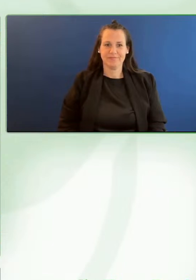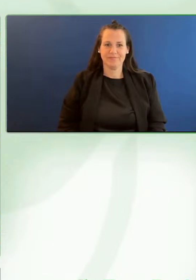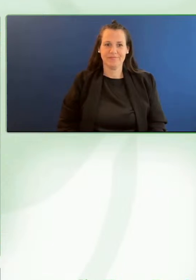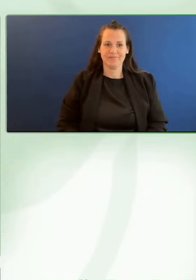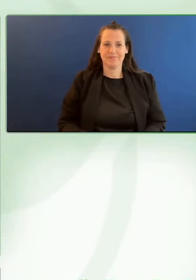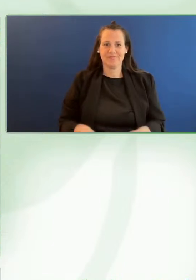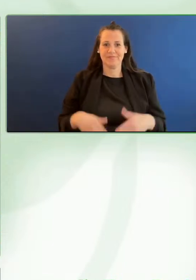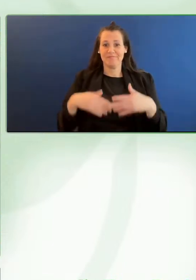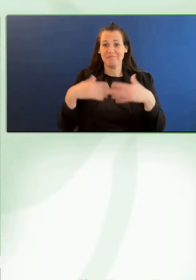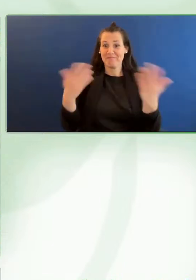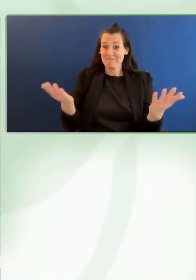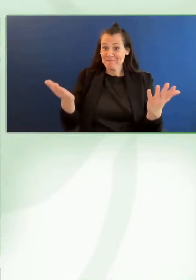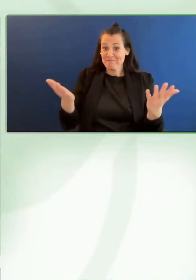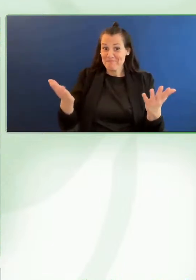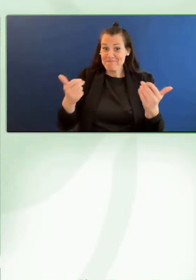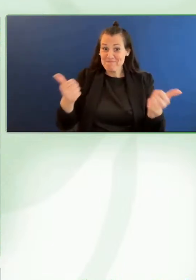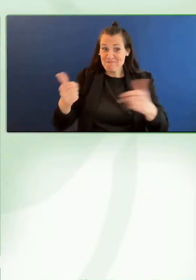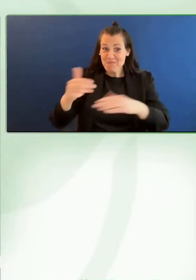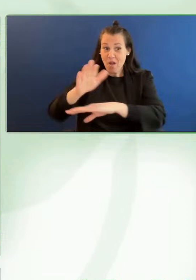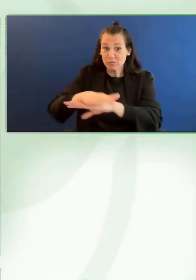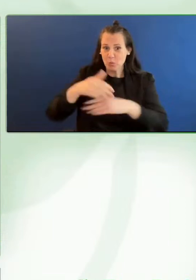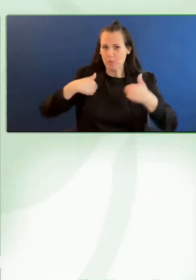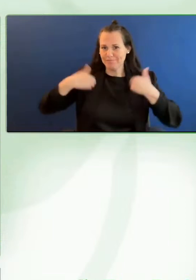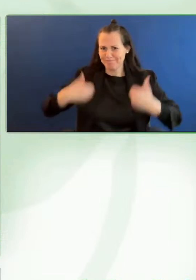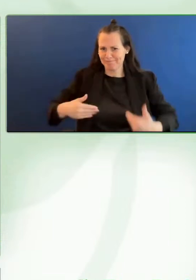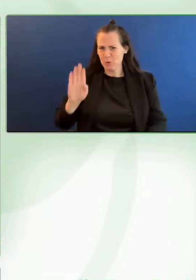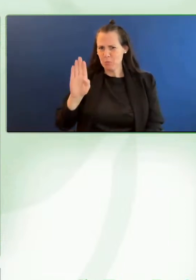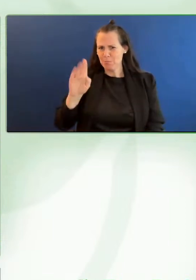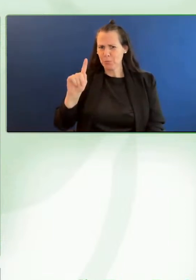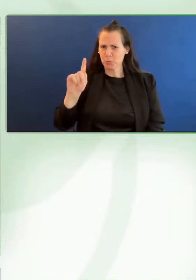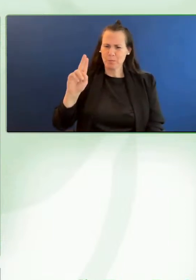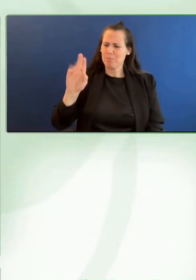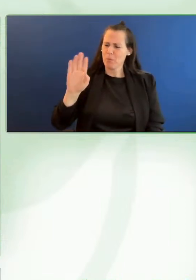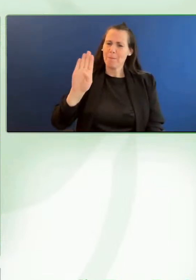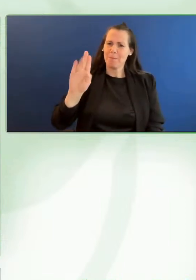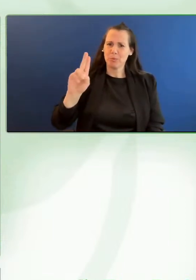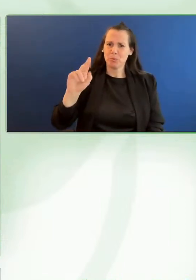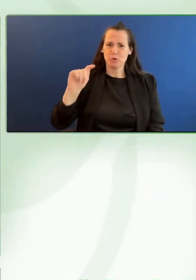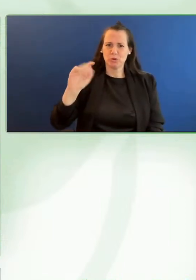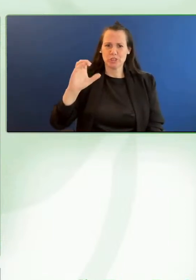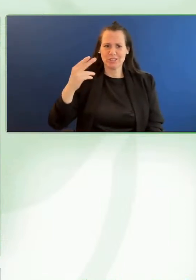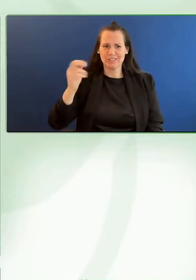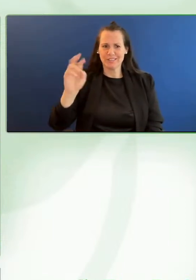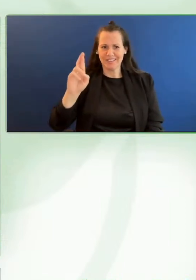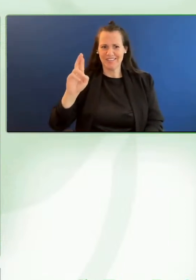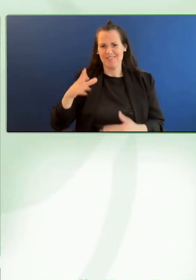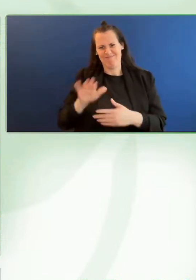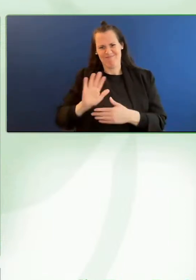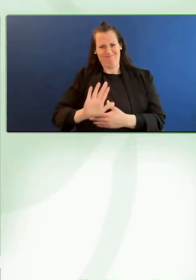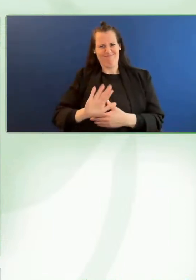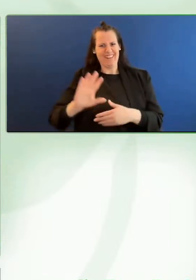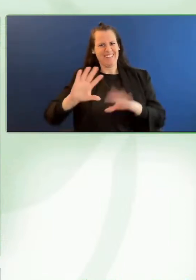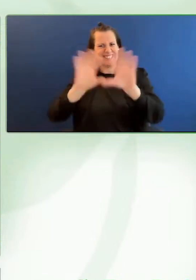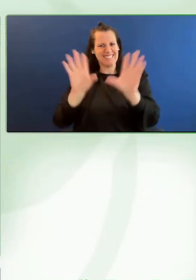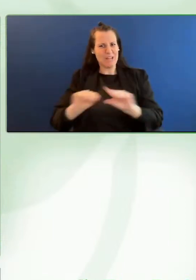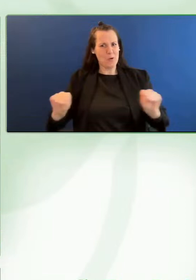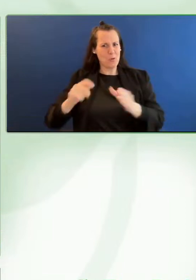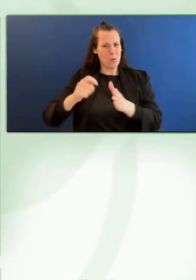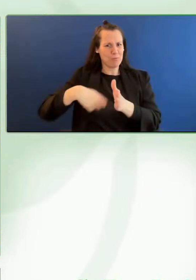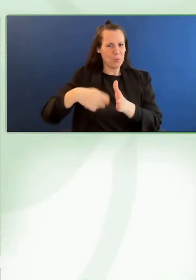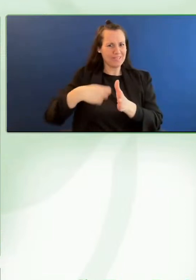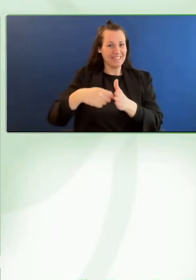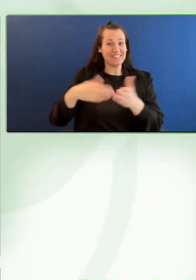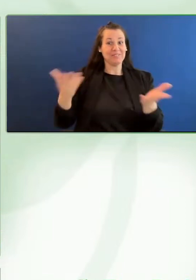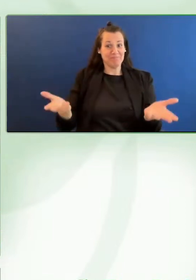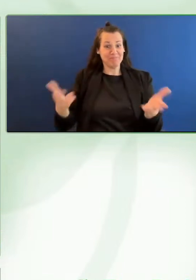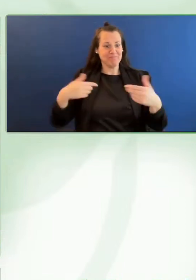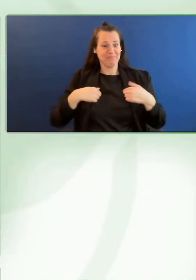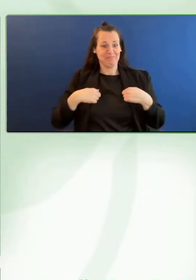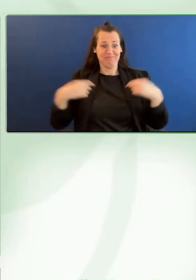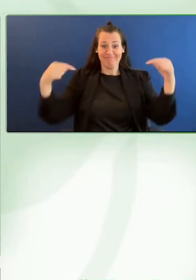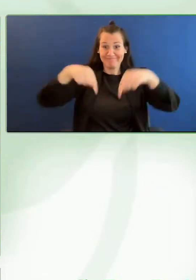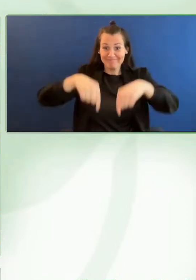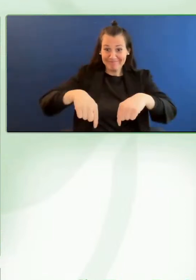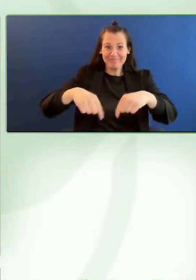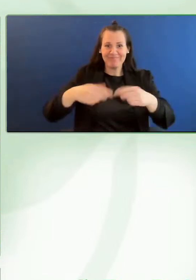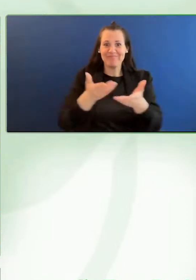who is with me virtually and sadly Fred is going to tell us about the journey able in